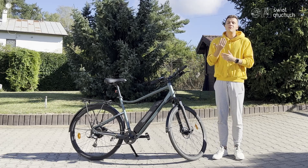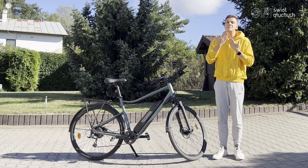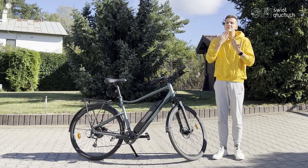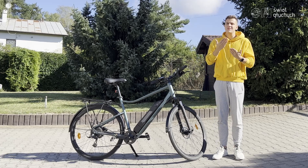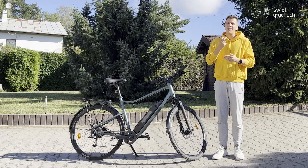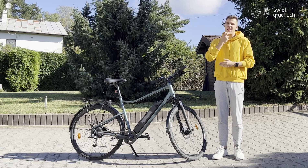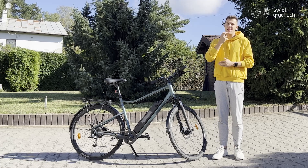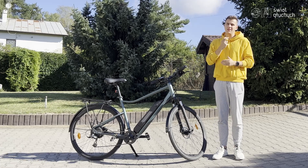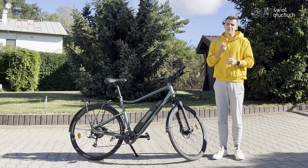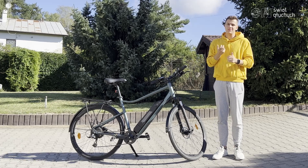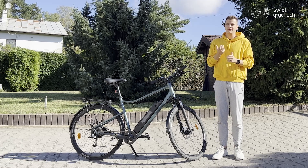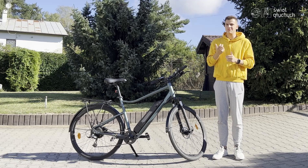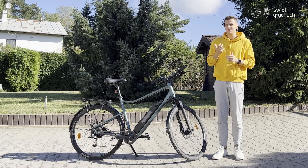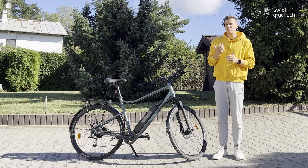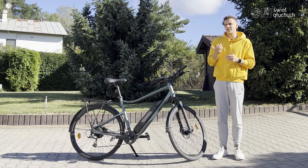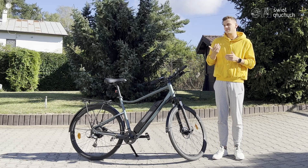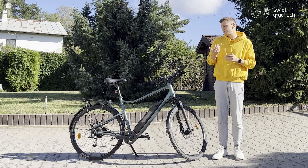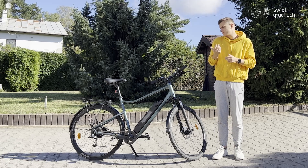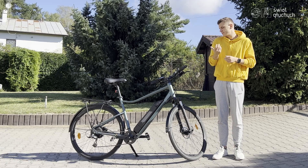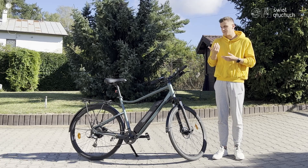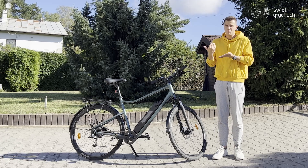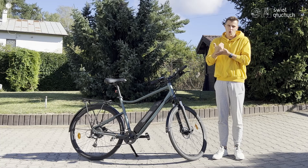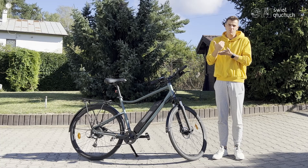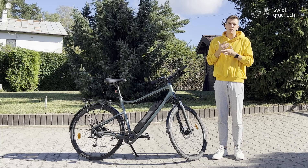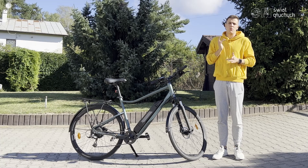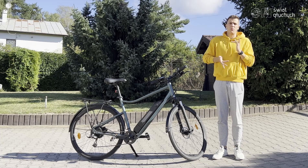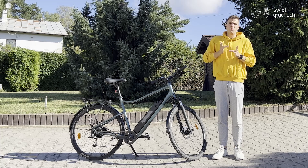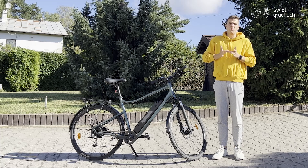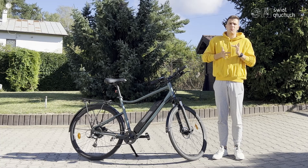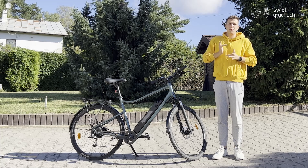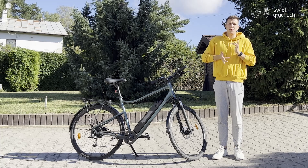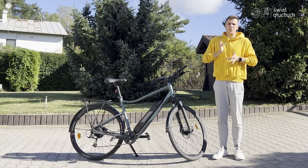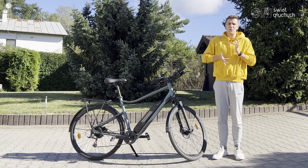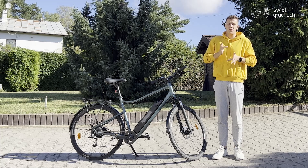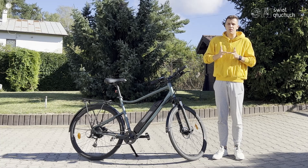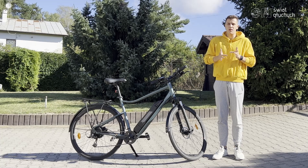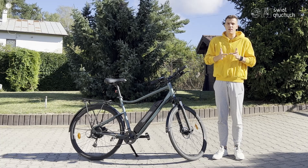thanks to the electric motor support.